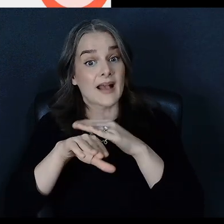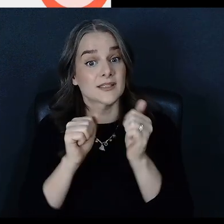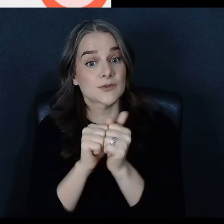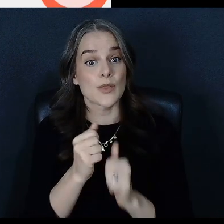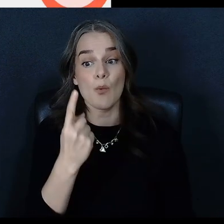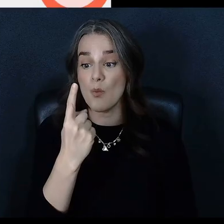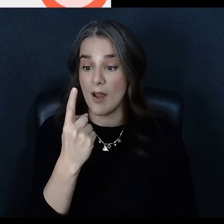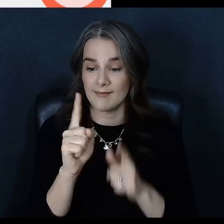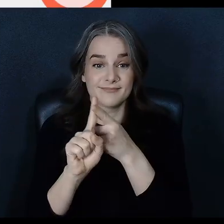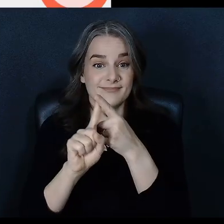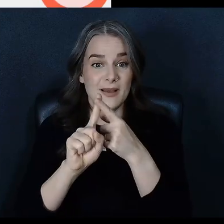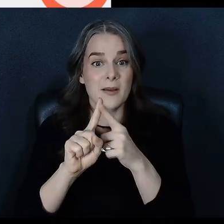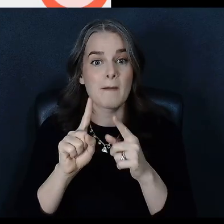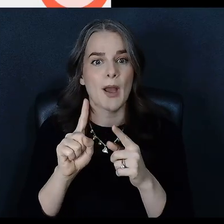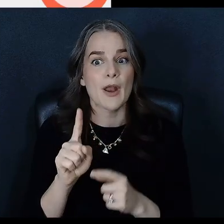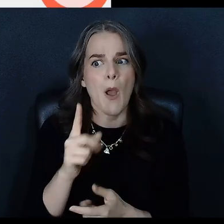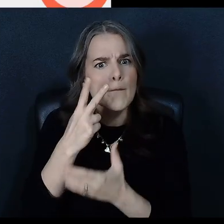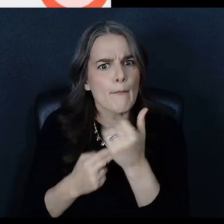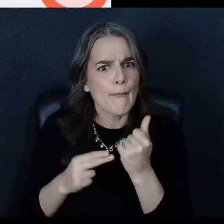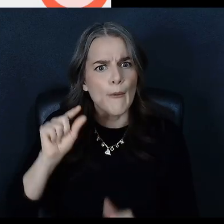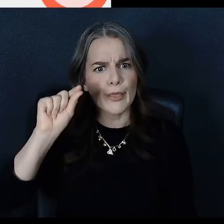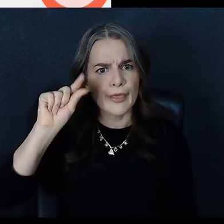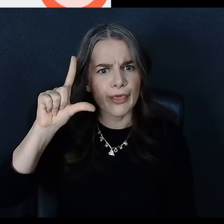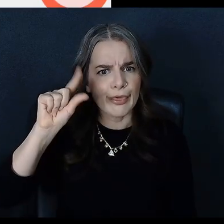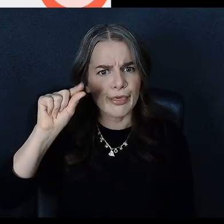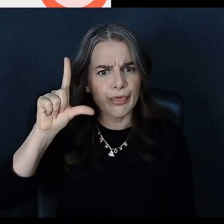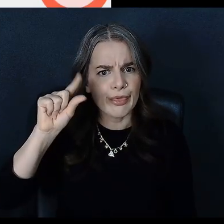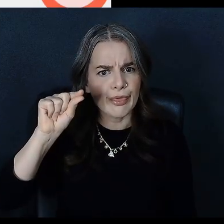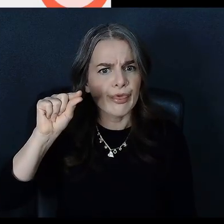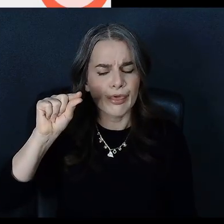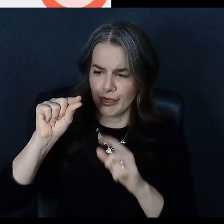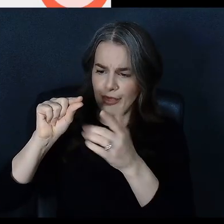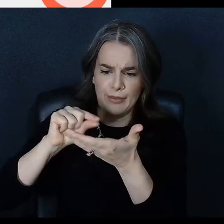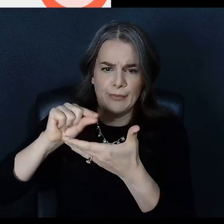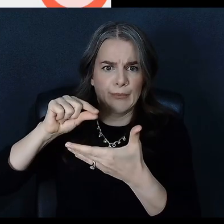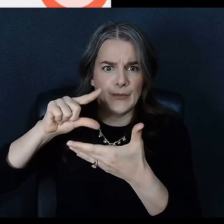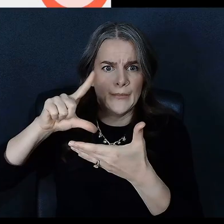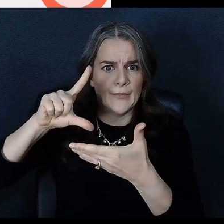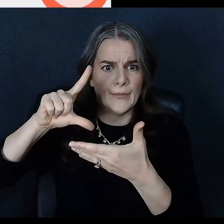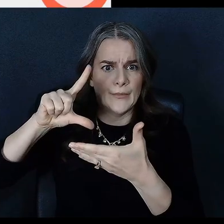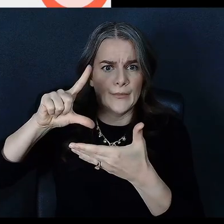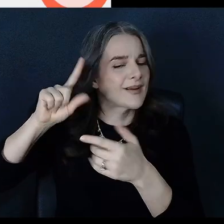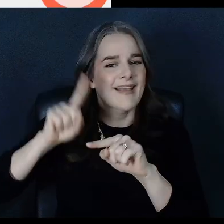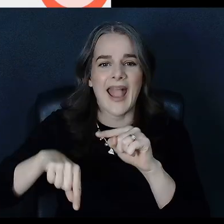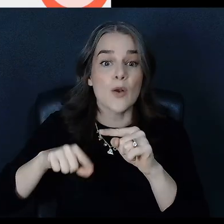to pinch or spread, or something along that line, or to hold their finger on the screen and slide,